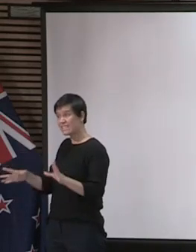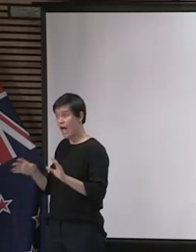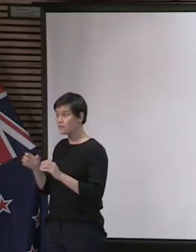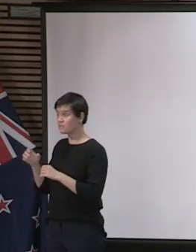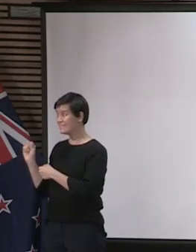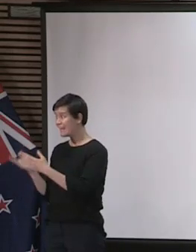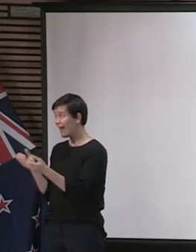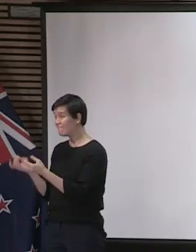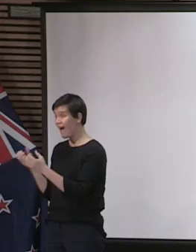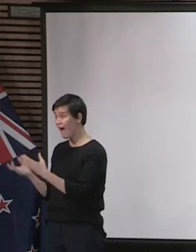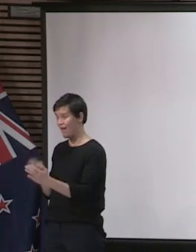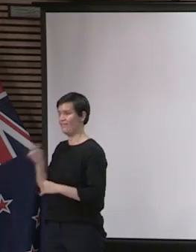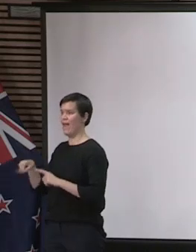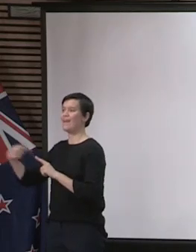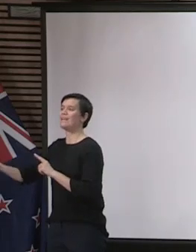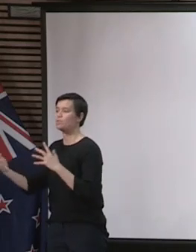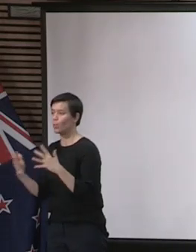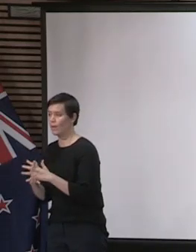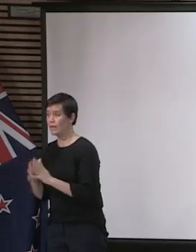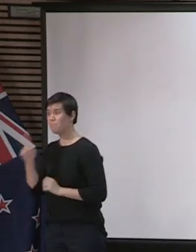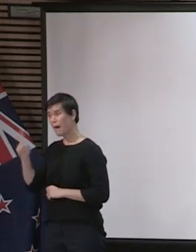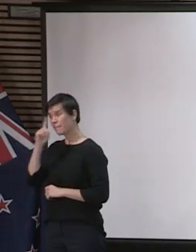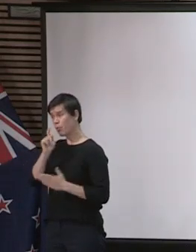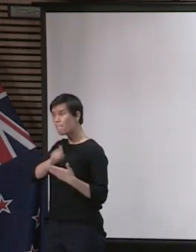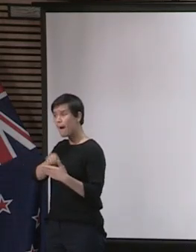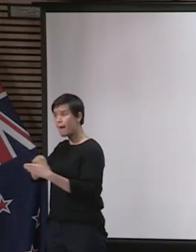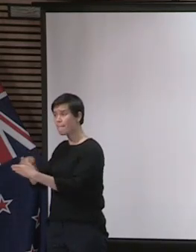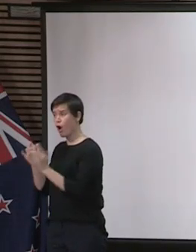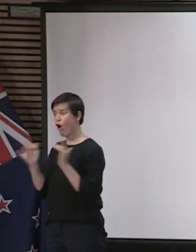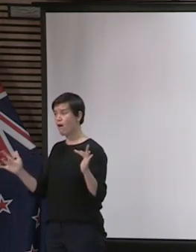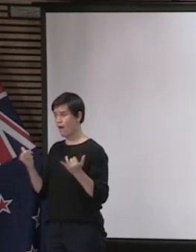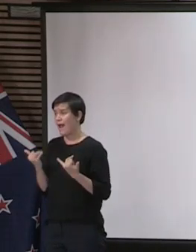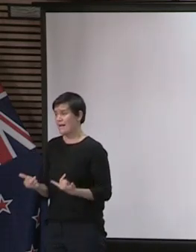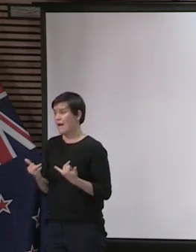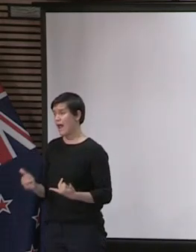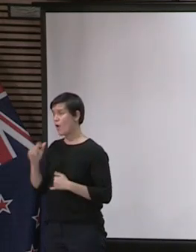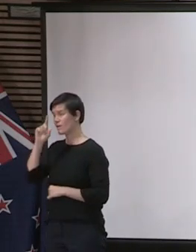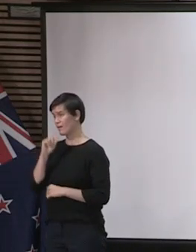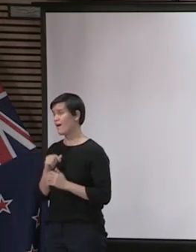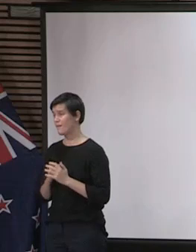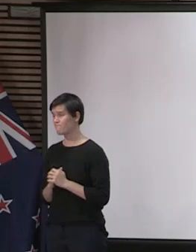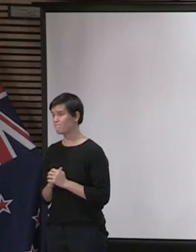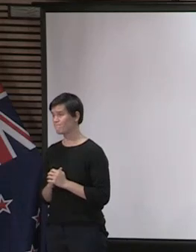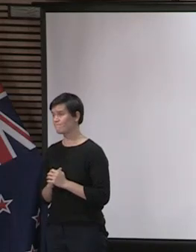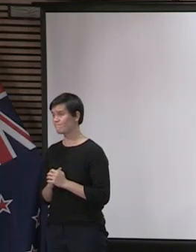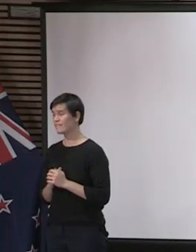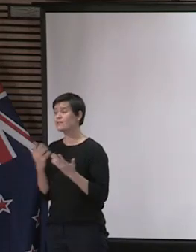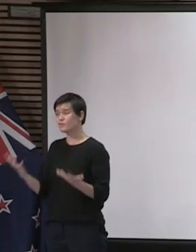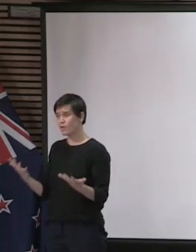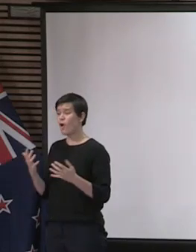filling those orders. Obviously we are waiting for them to resume activity next week. That doesn't stop New